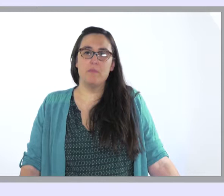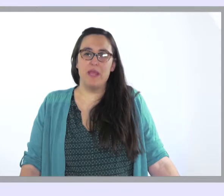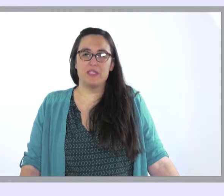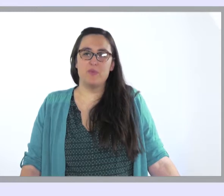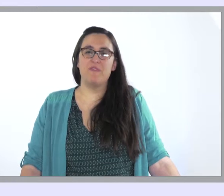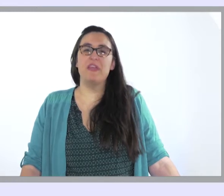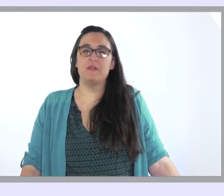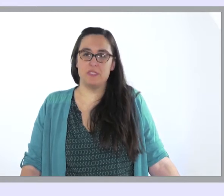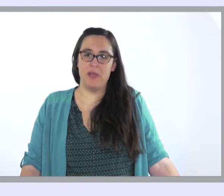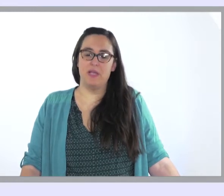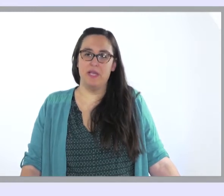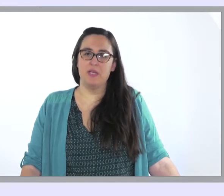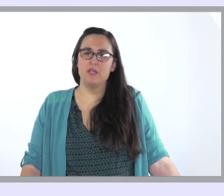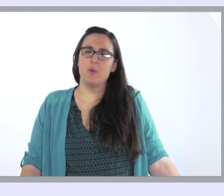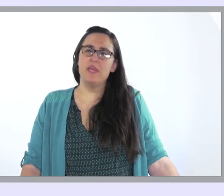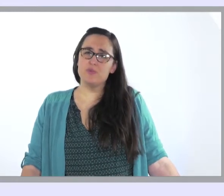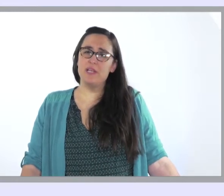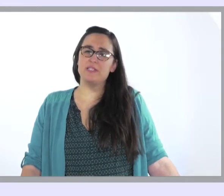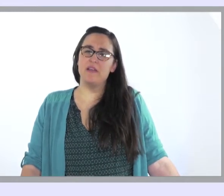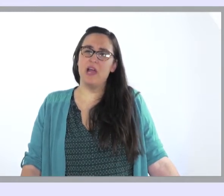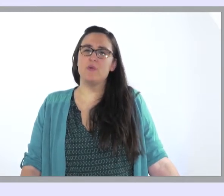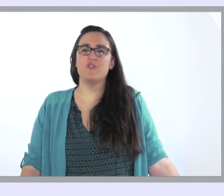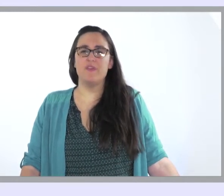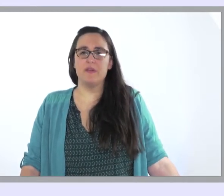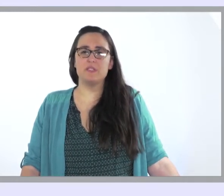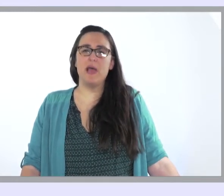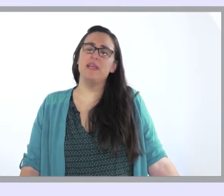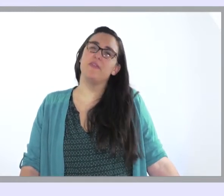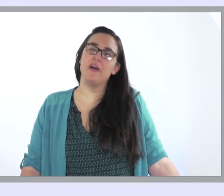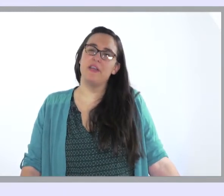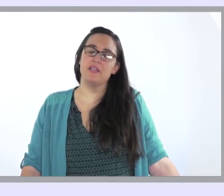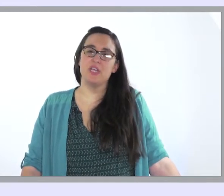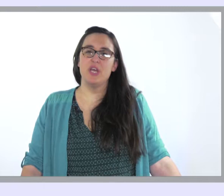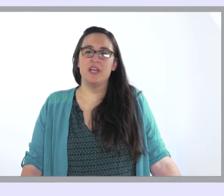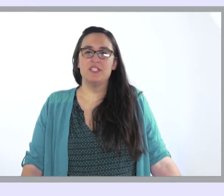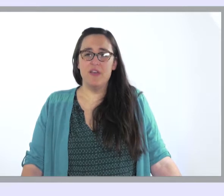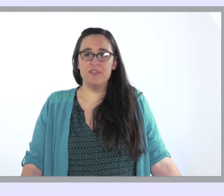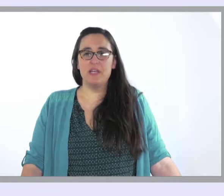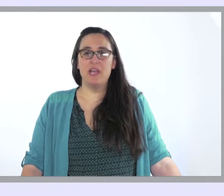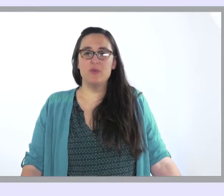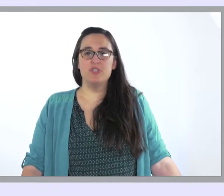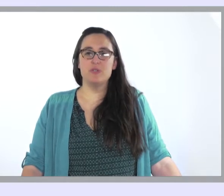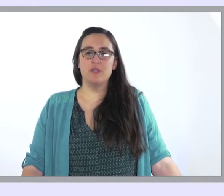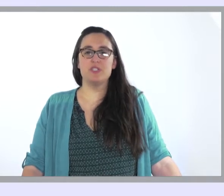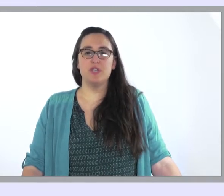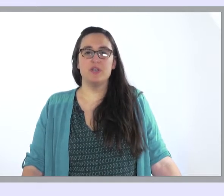mixed with finger spelling. But is sign language really finger spelling? Do deaf sign language users